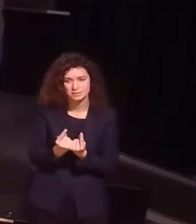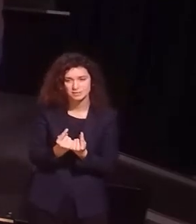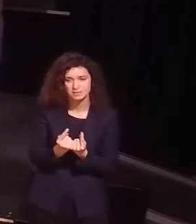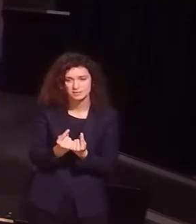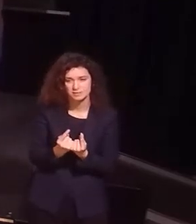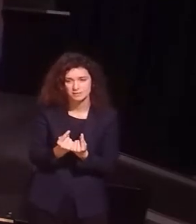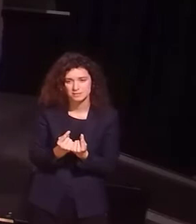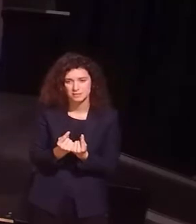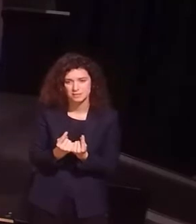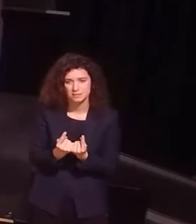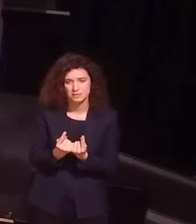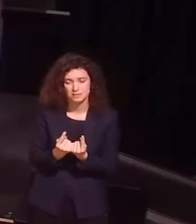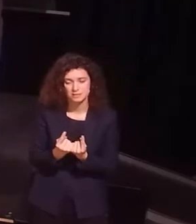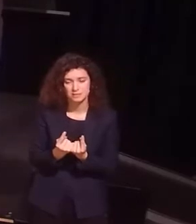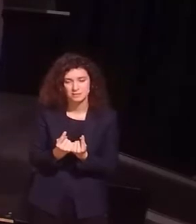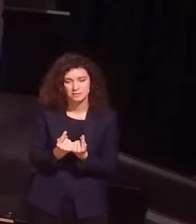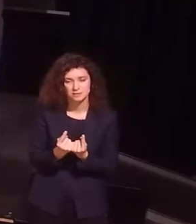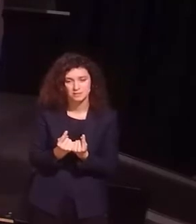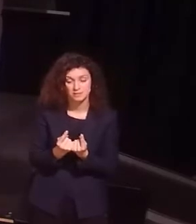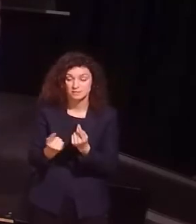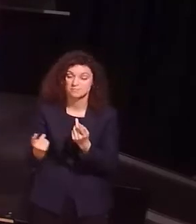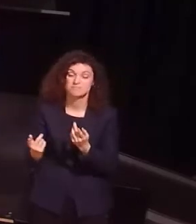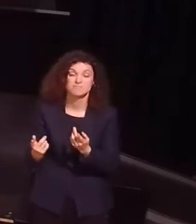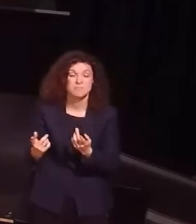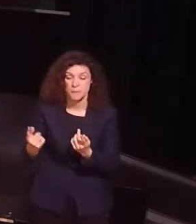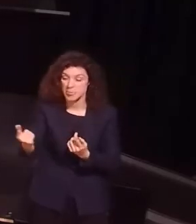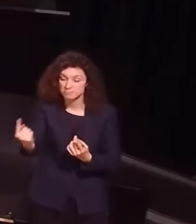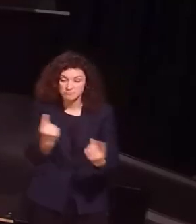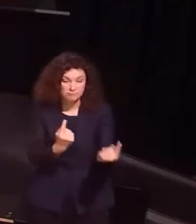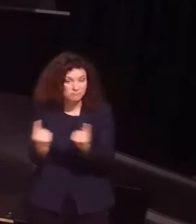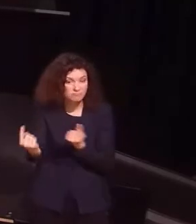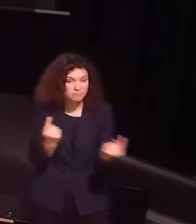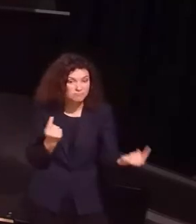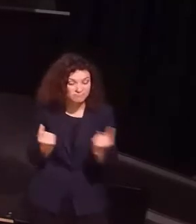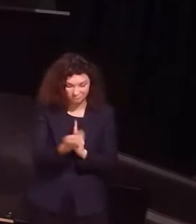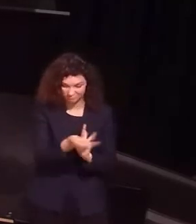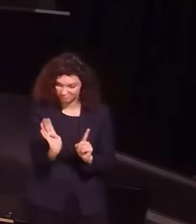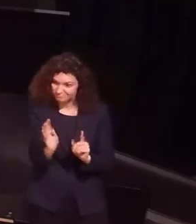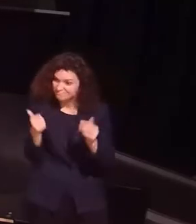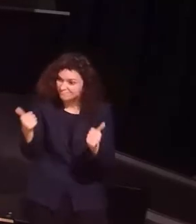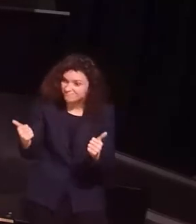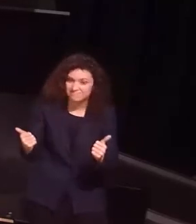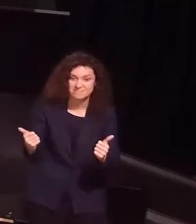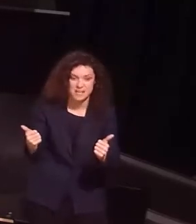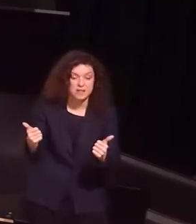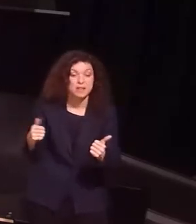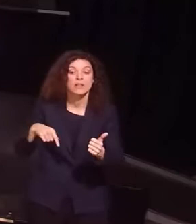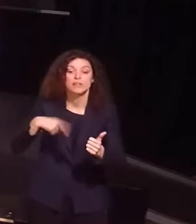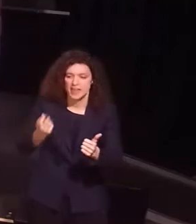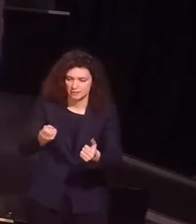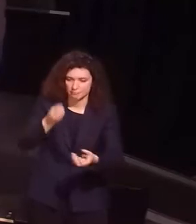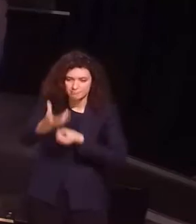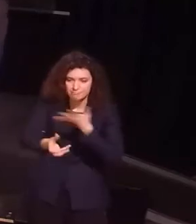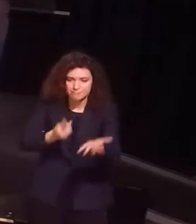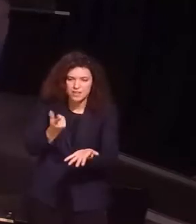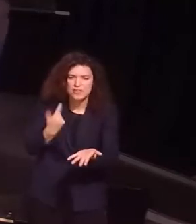And during that time for those people who show up, I collect information, what teams they're on,